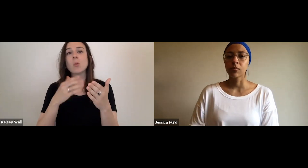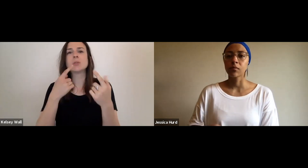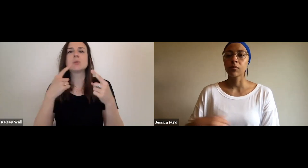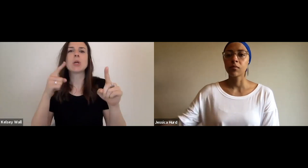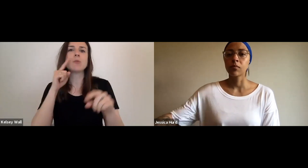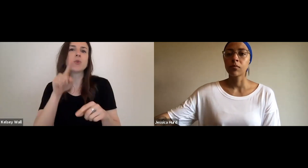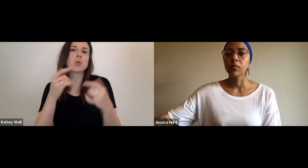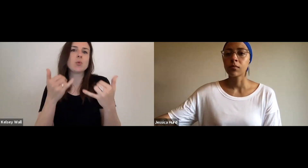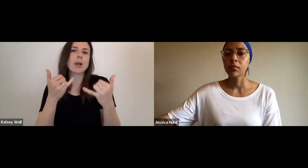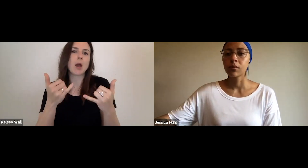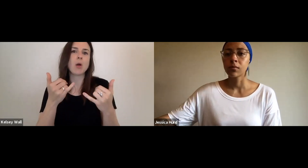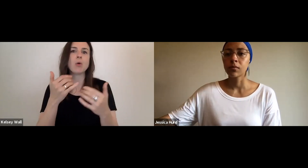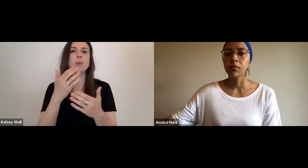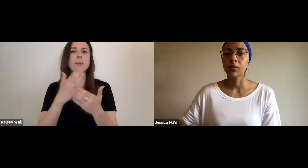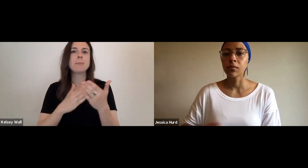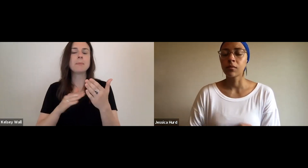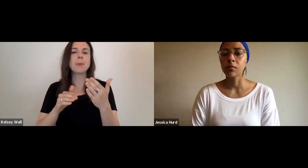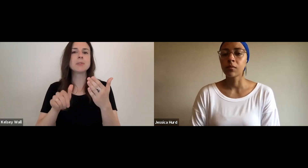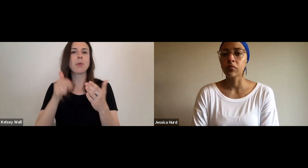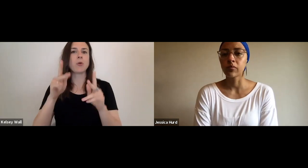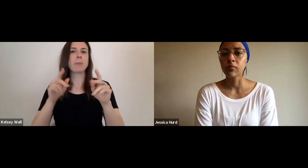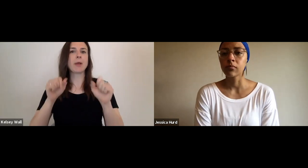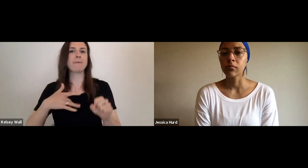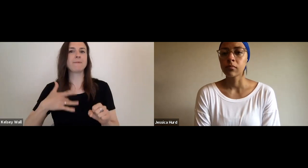So, perhaps, if you'd like to, you can share what's working for you right now.